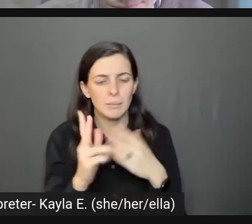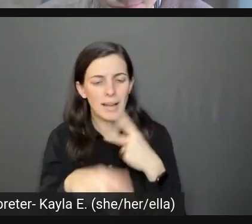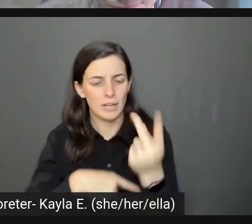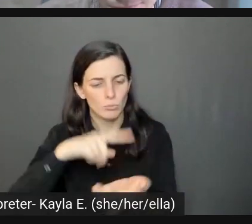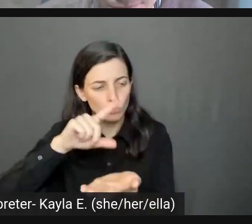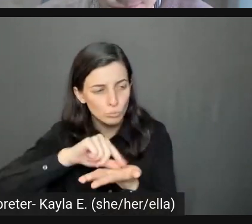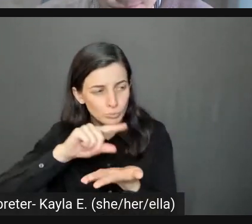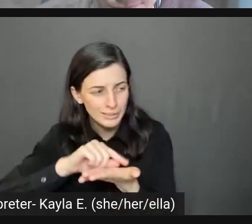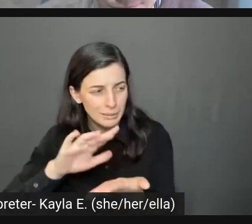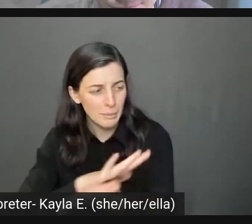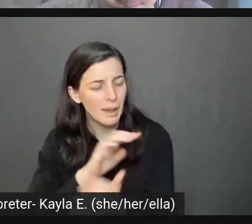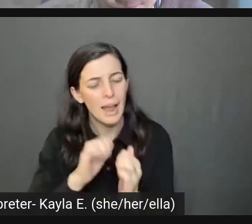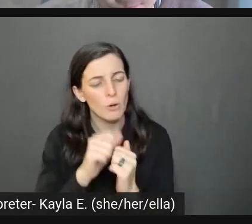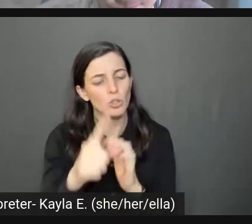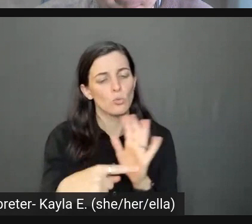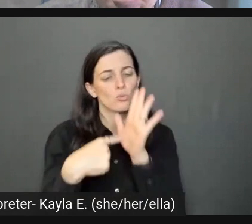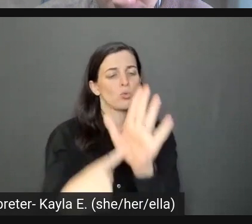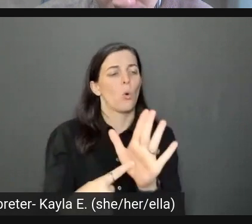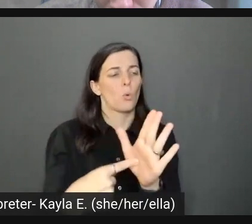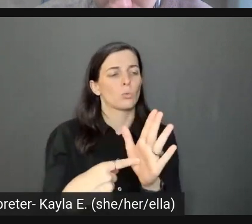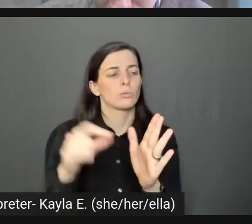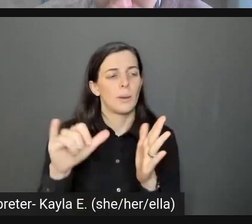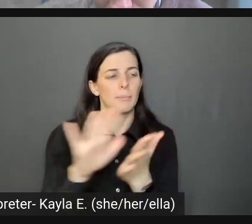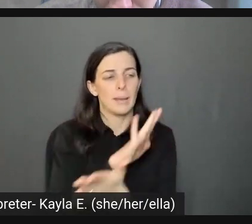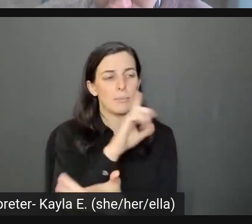How do you present this info to the people who you're auditing for